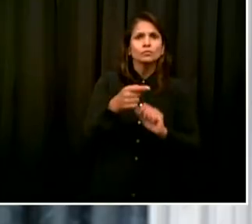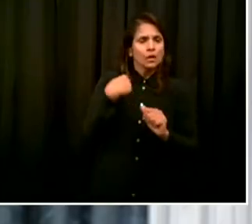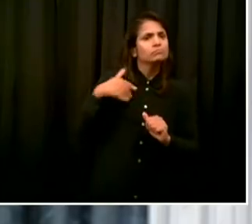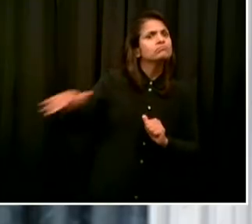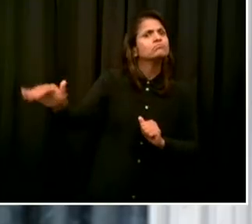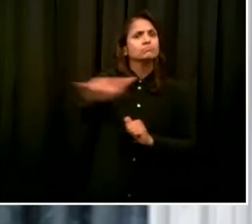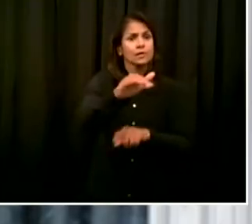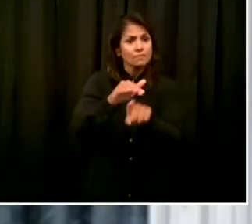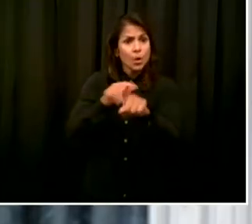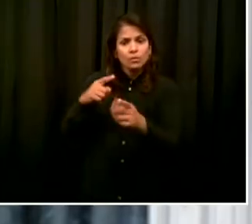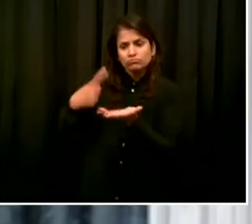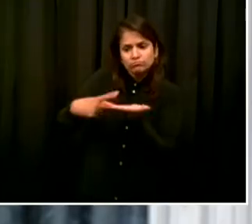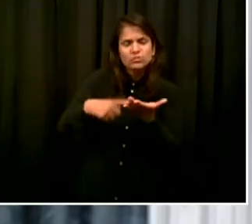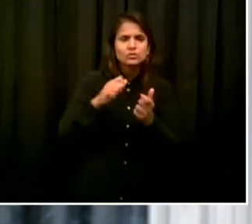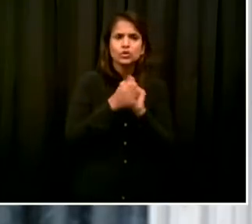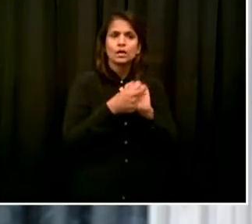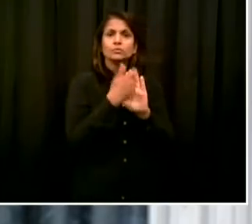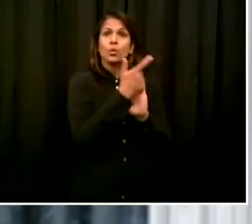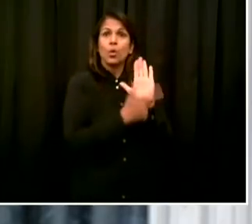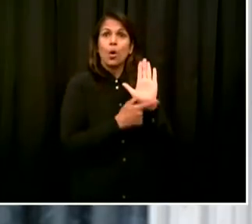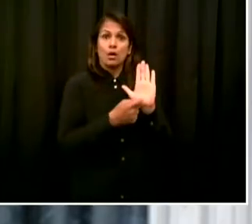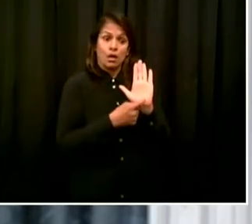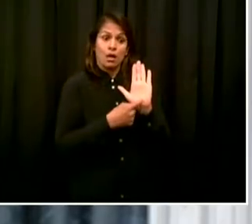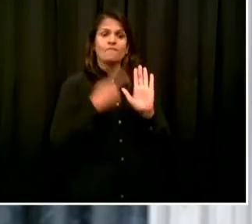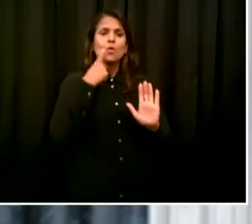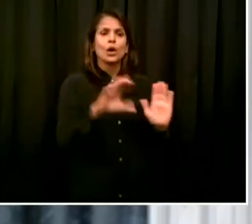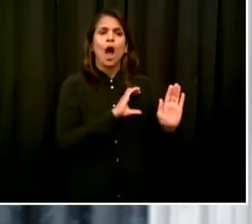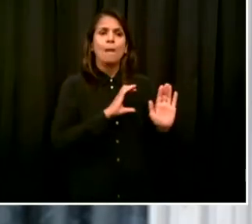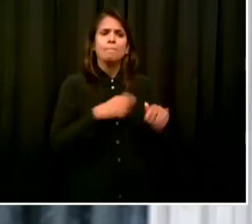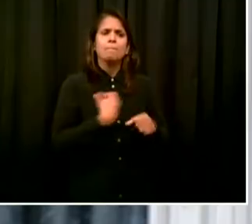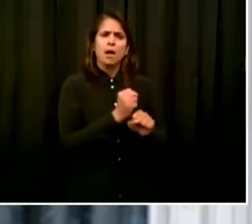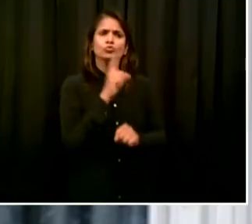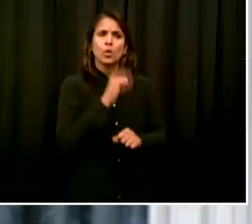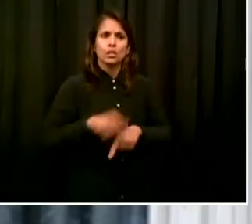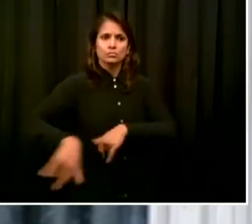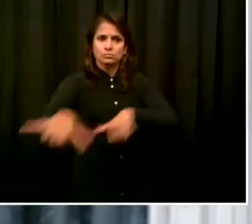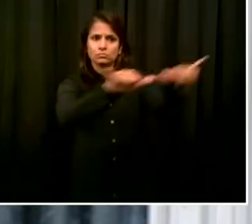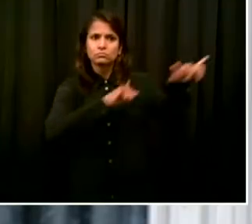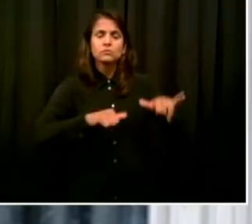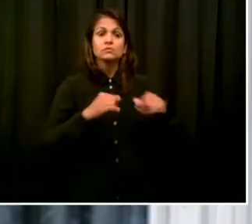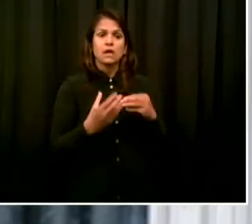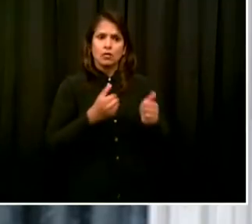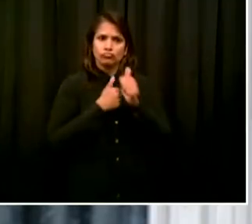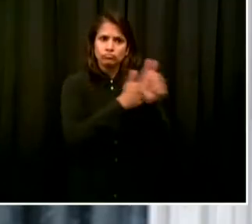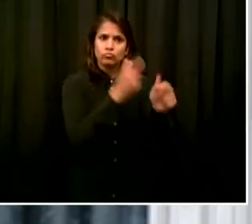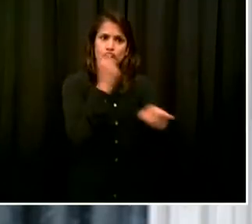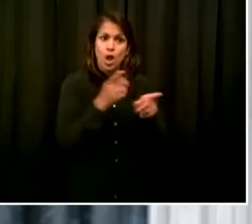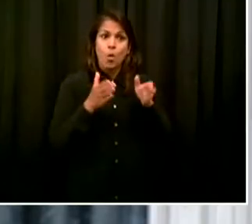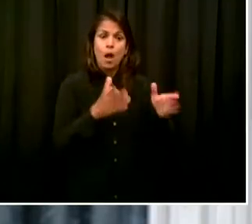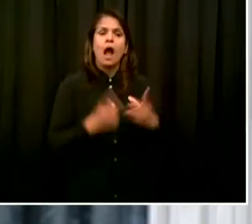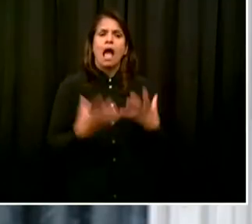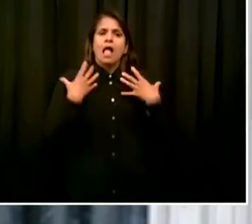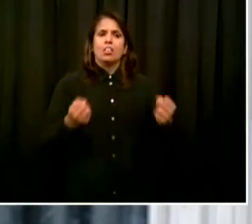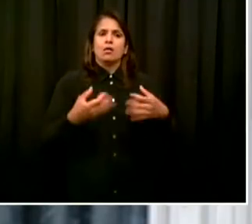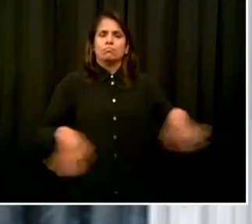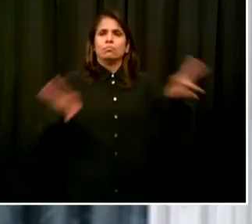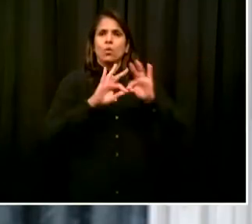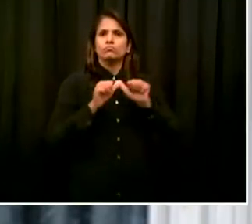DISCIPLINE AND WE TALK A LOT ABOUT REFORM, AND I THINK THAT'S A HEALTHY TOPIC TO TALK ABOUT. BUT YOU ALSO HAVE TO BE FAIR THAT BY AND LARGE OFFICES